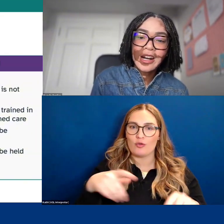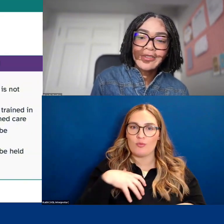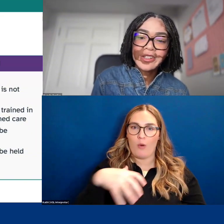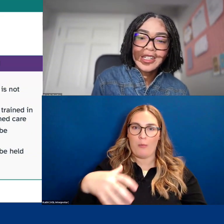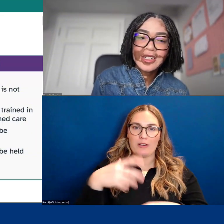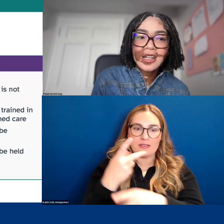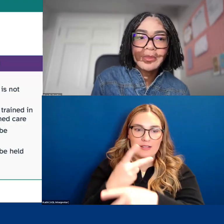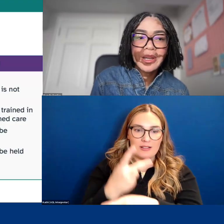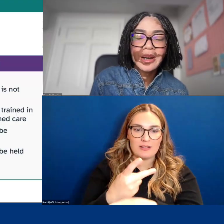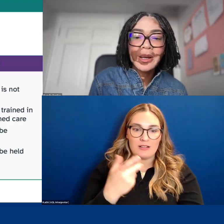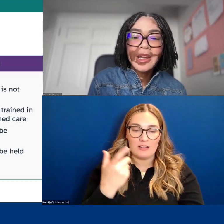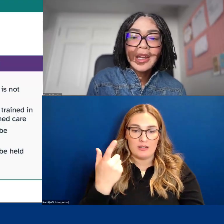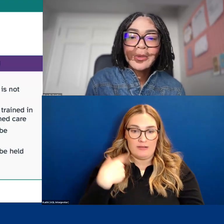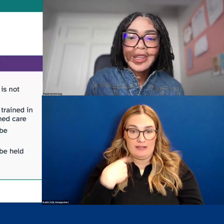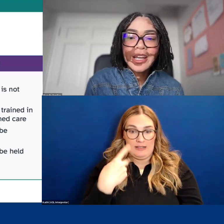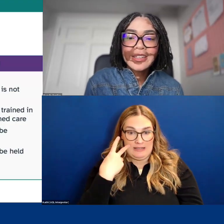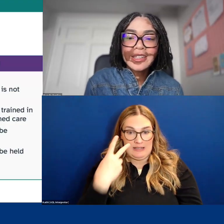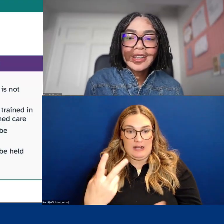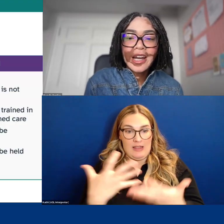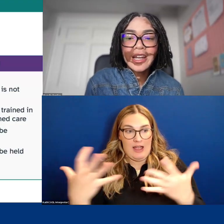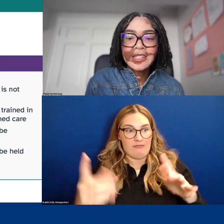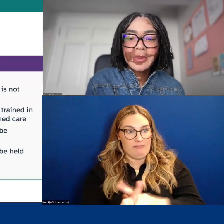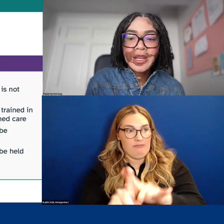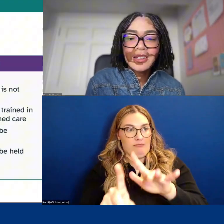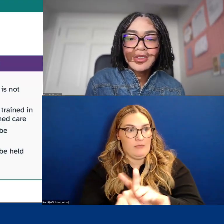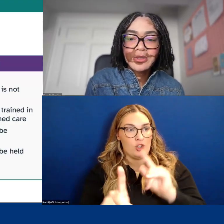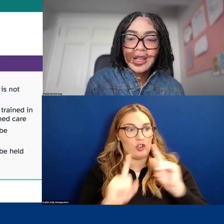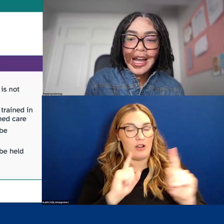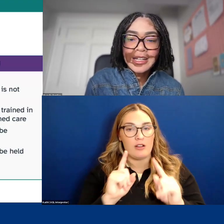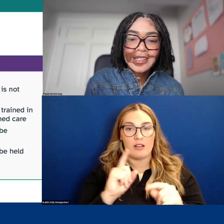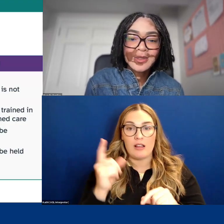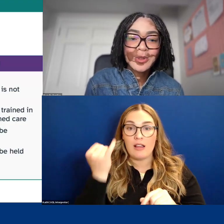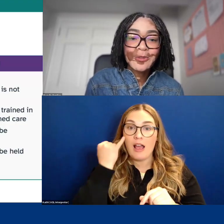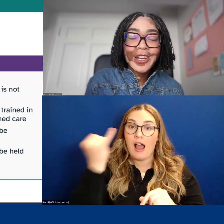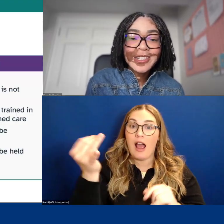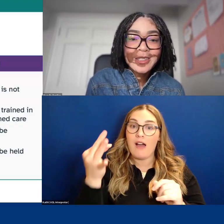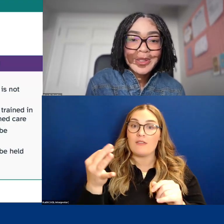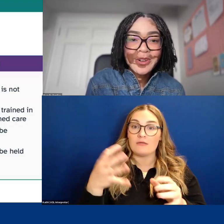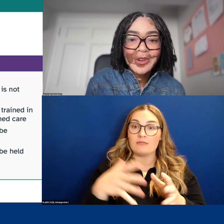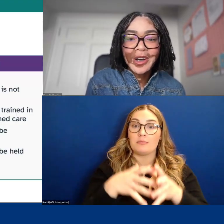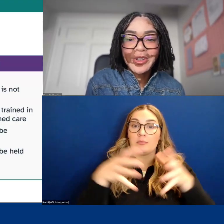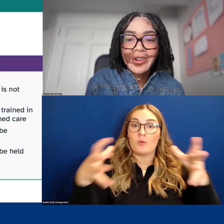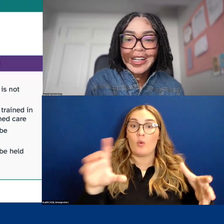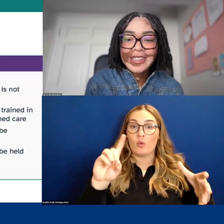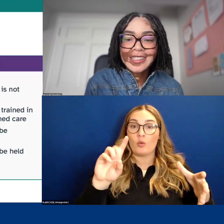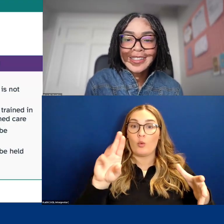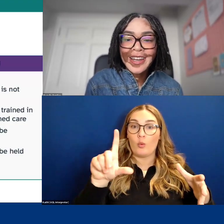of conversation coming up with the idea that expanding doula access will fix the maternal health crisis,